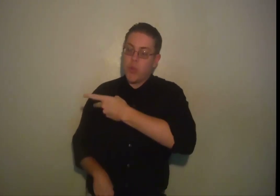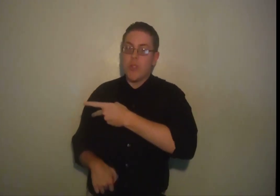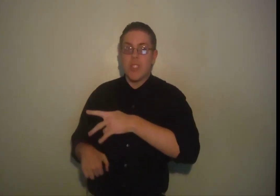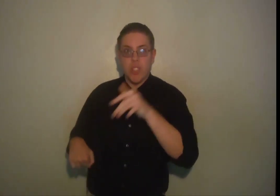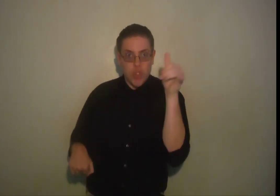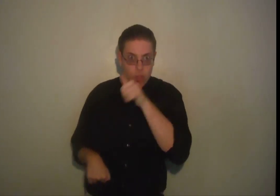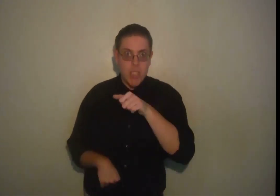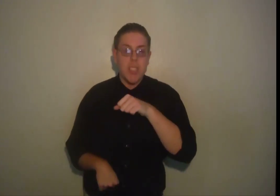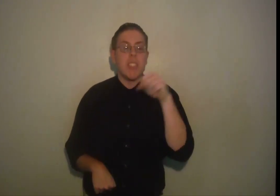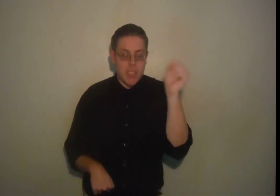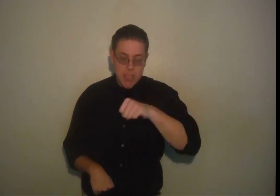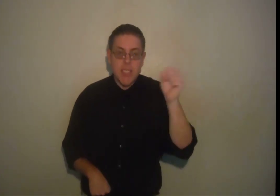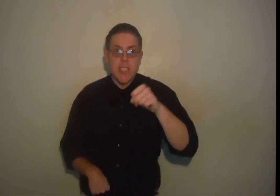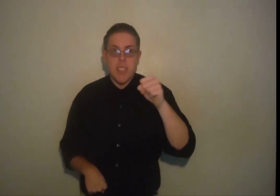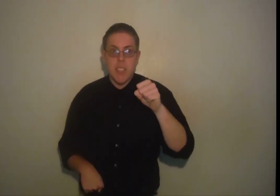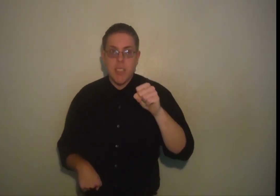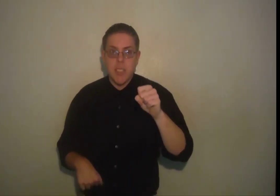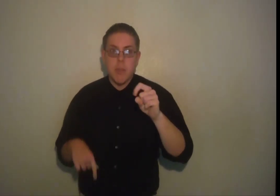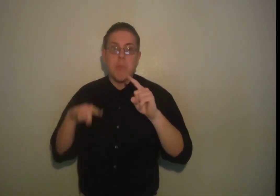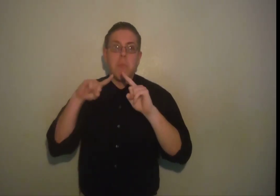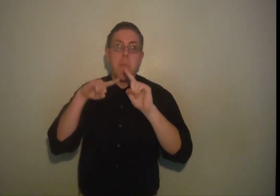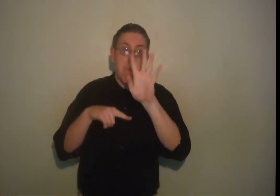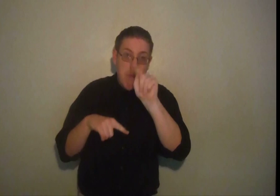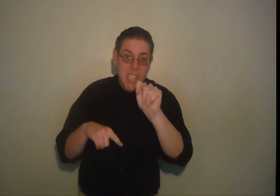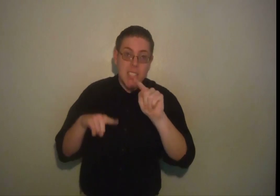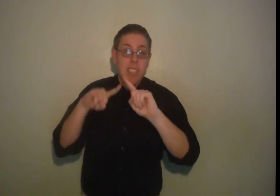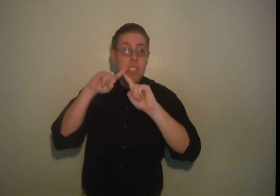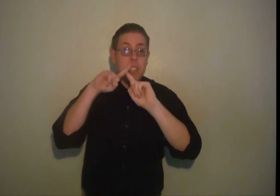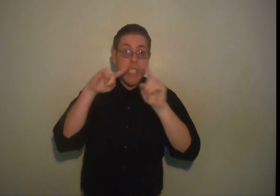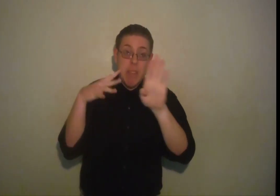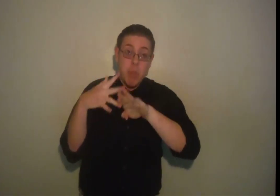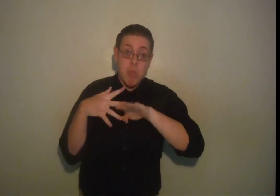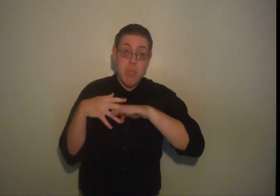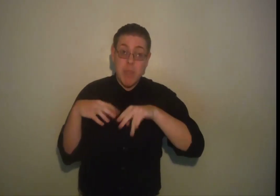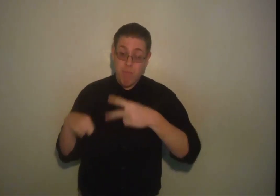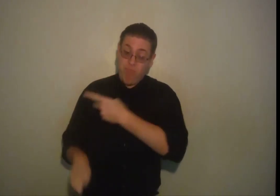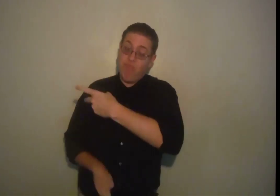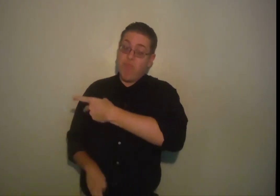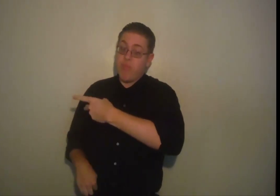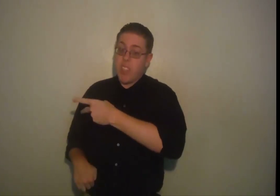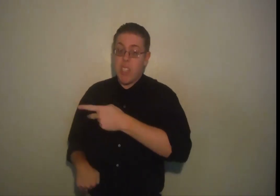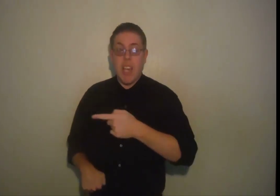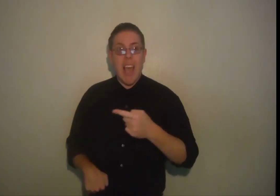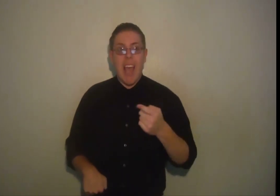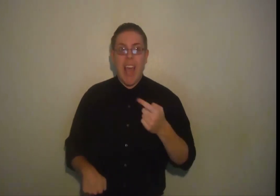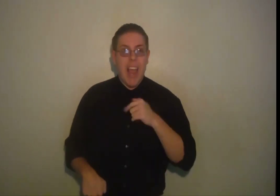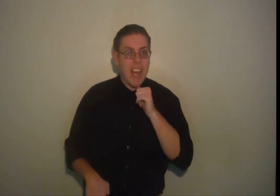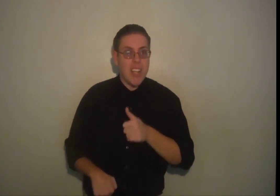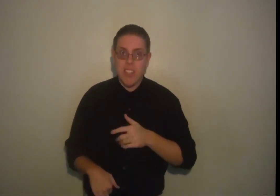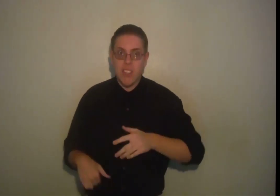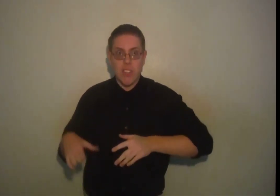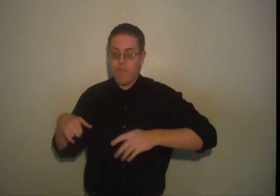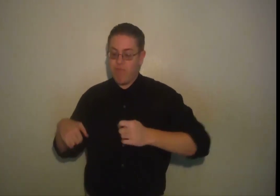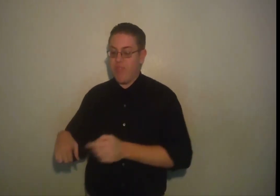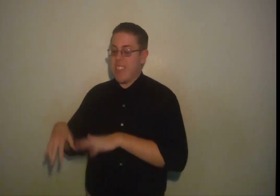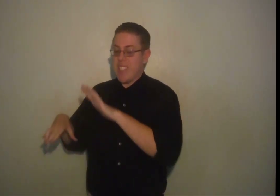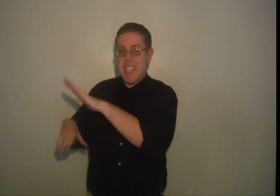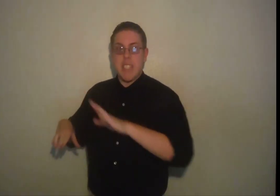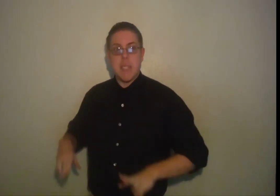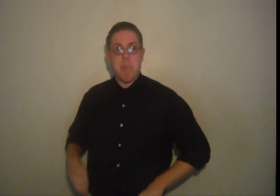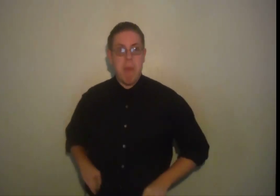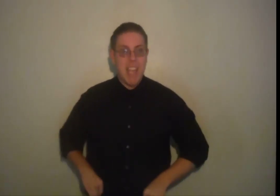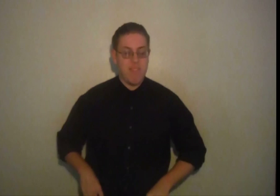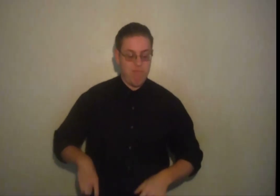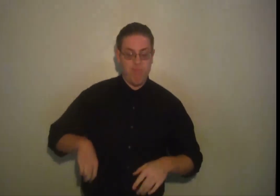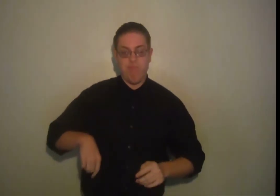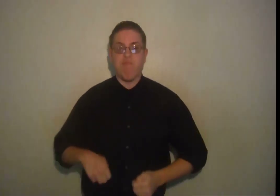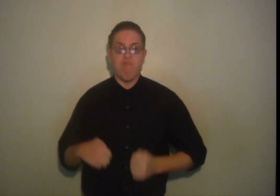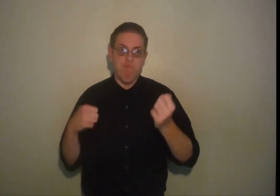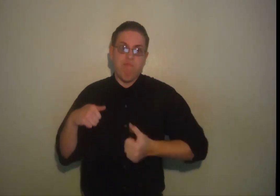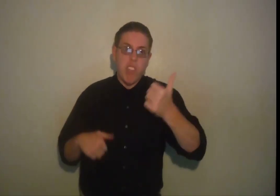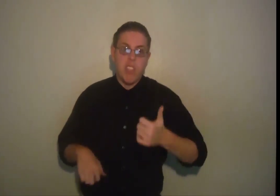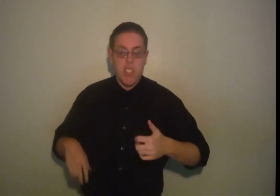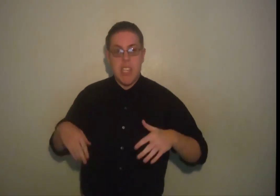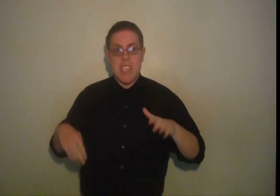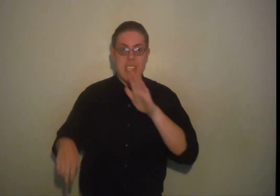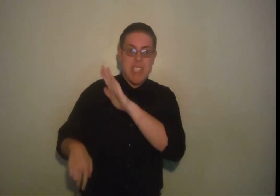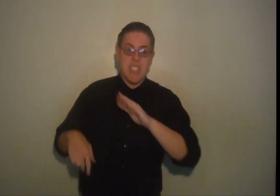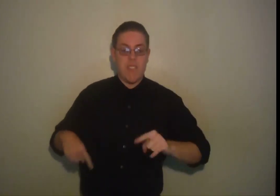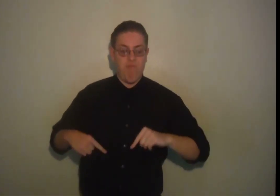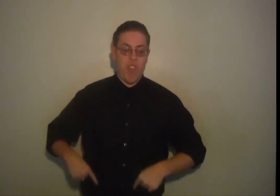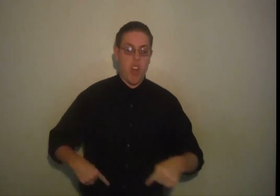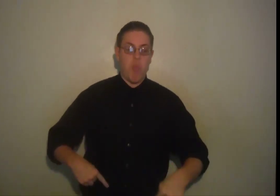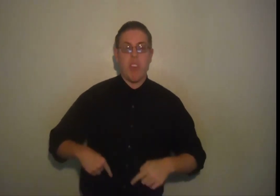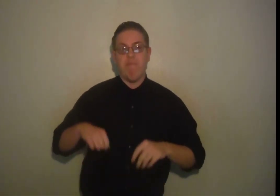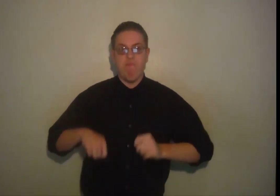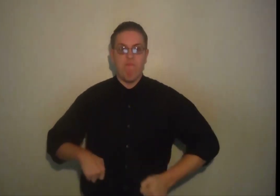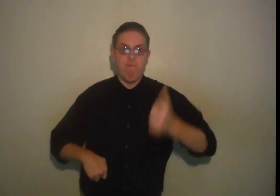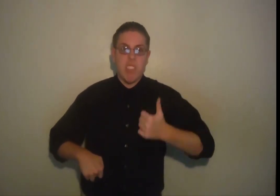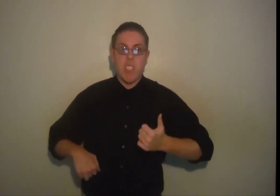We were both drunk, the difference is I did not take off your pants and underwear,